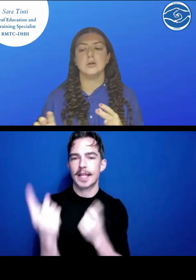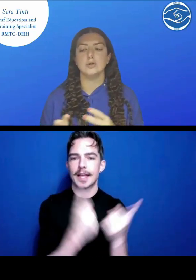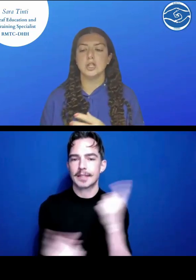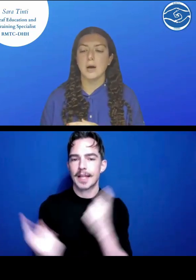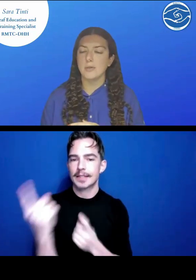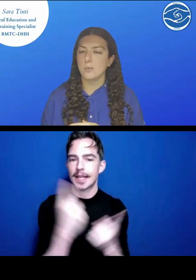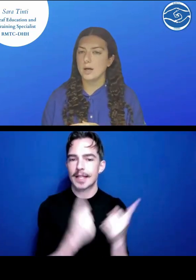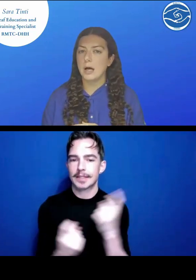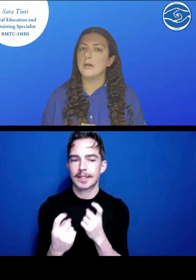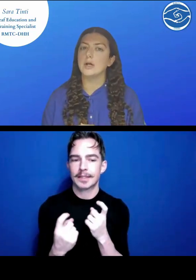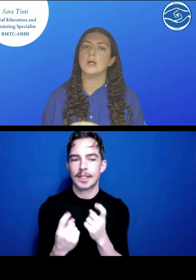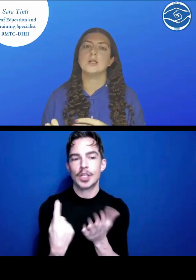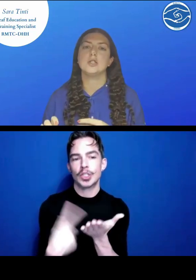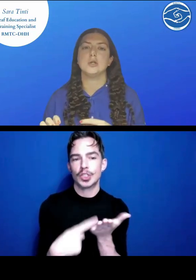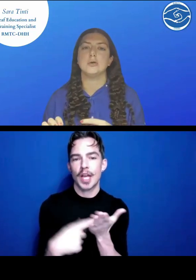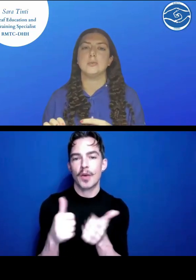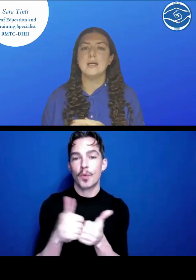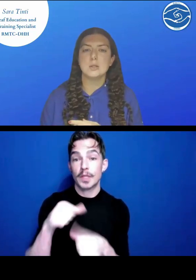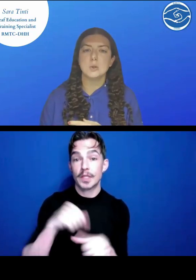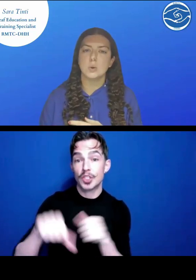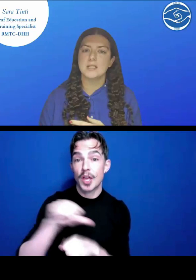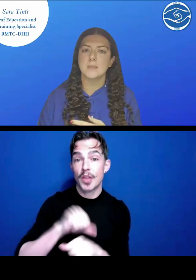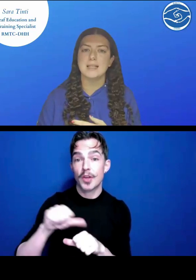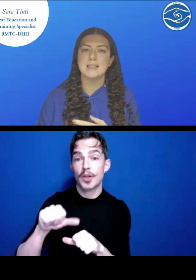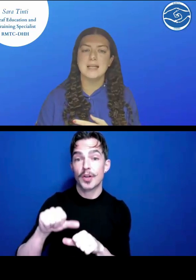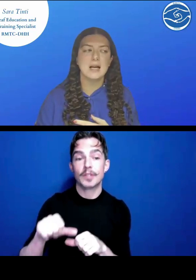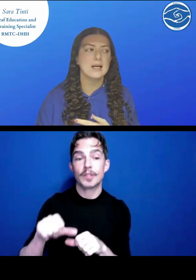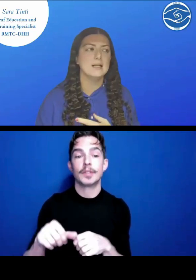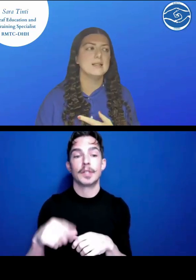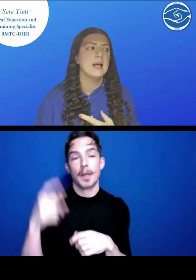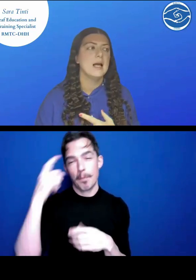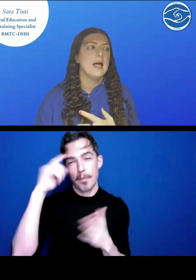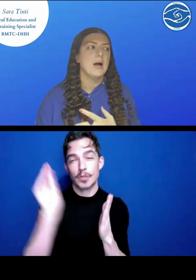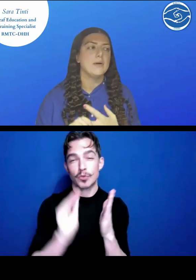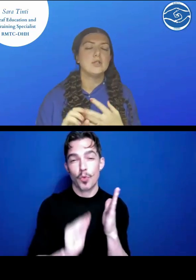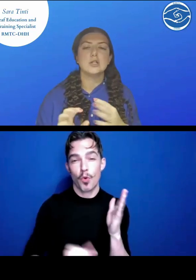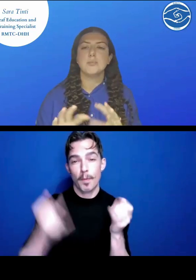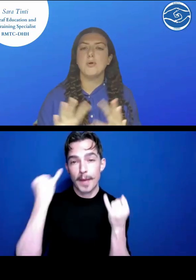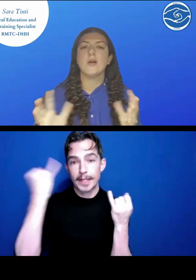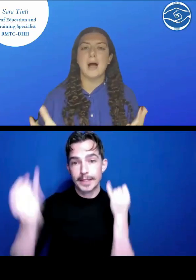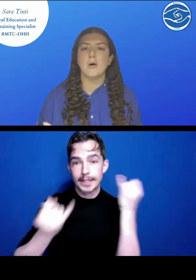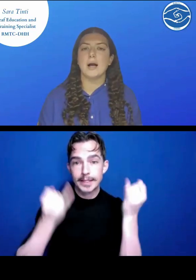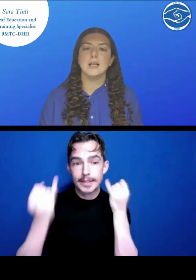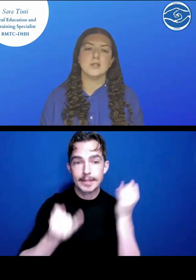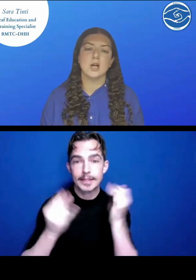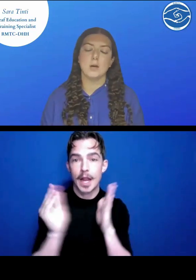to chat with one another, to brainstorm some ideas, and we've just pulled them out kind of